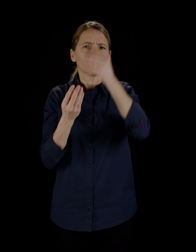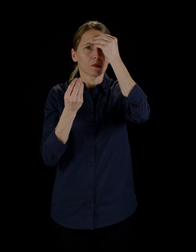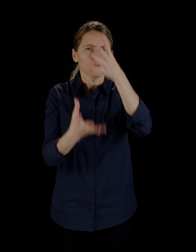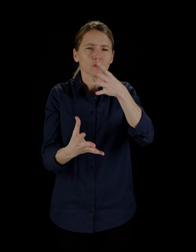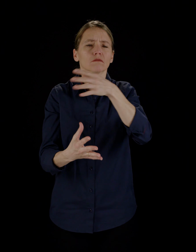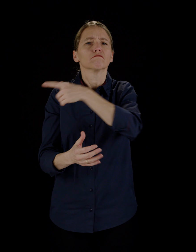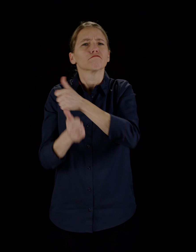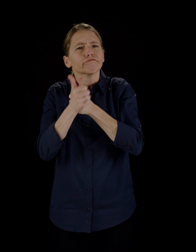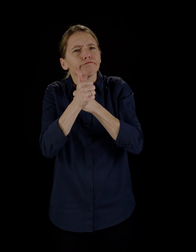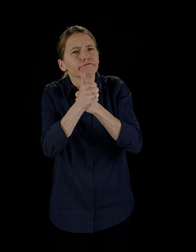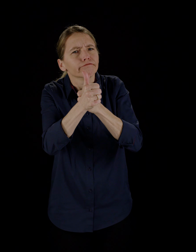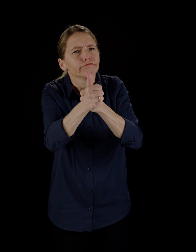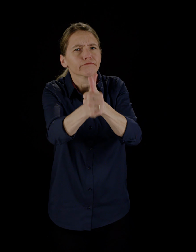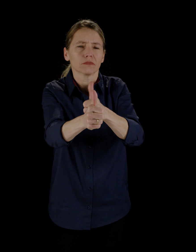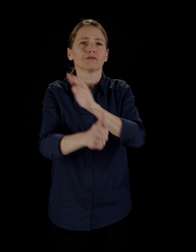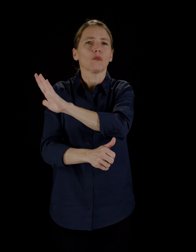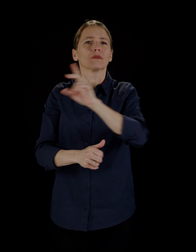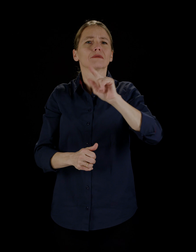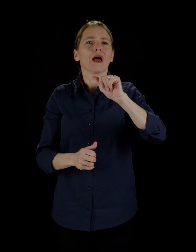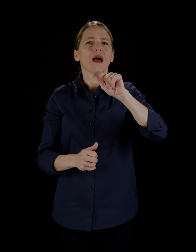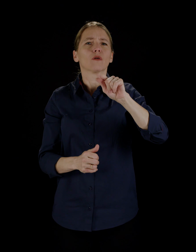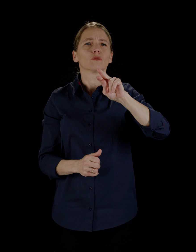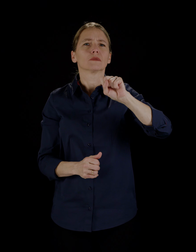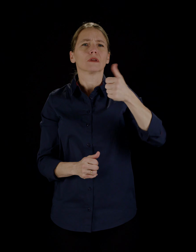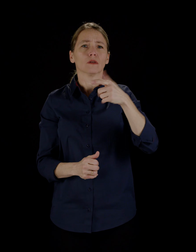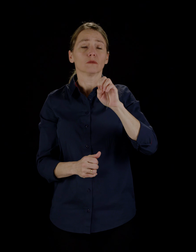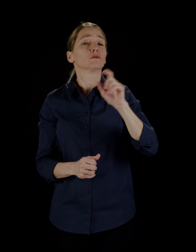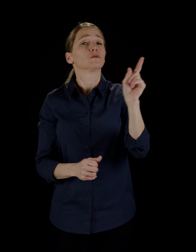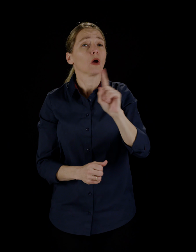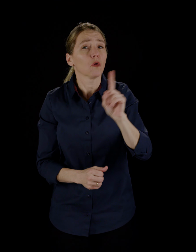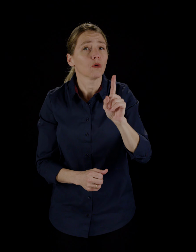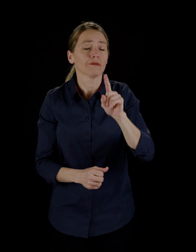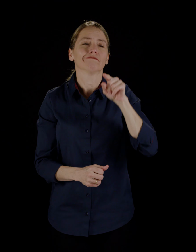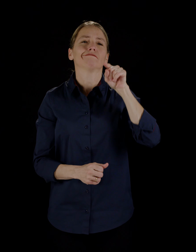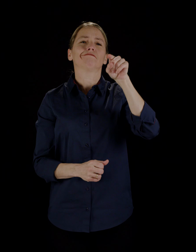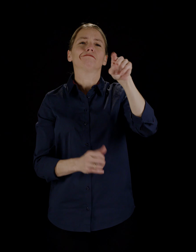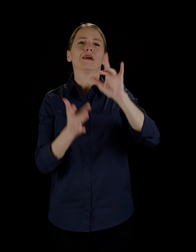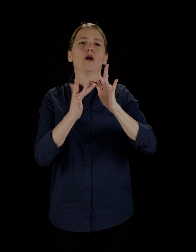internet service provider’s web site or app, if the ISP has one.